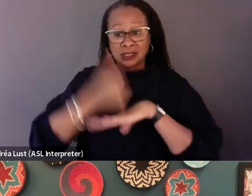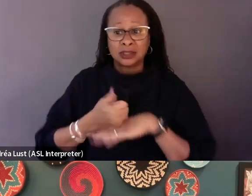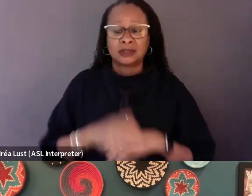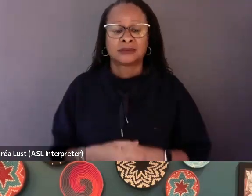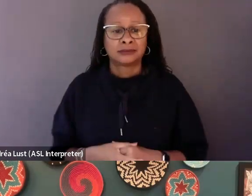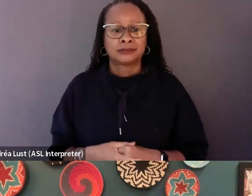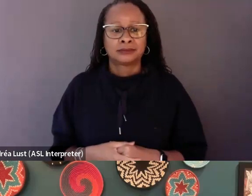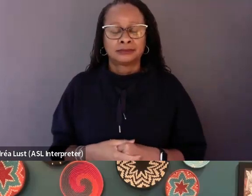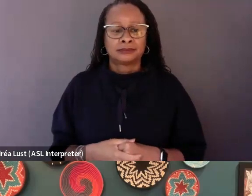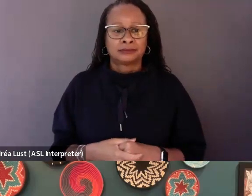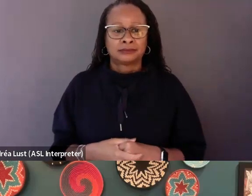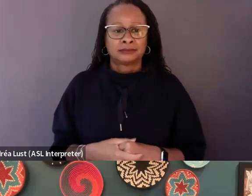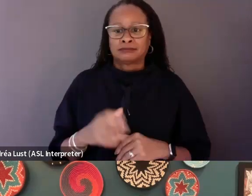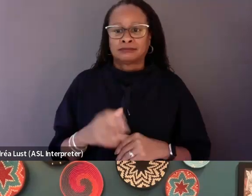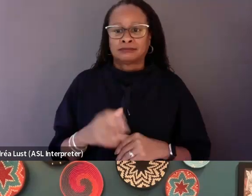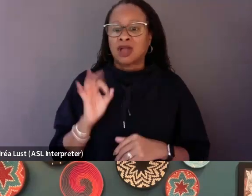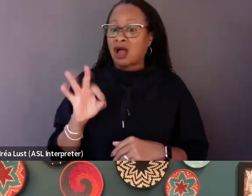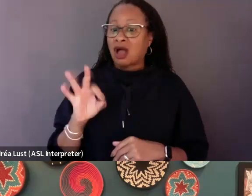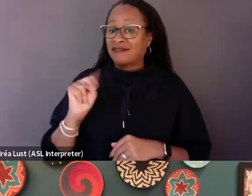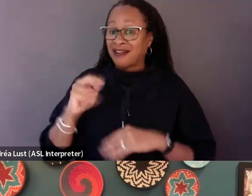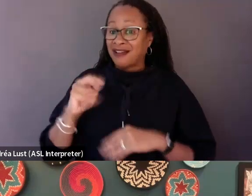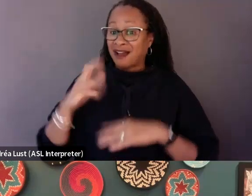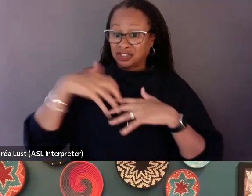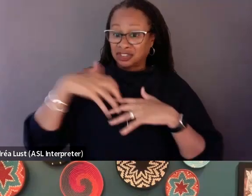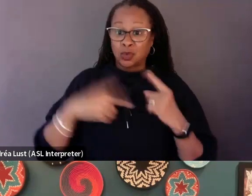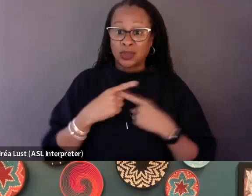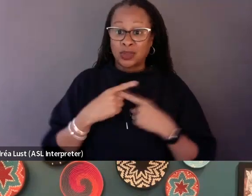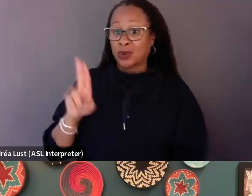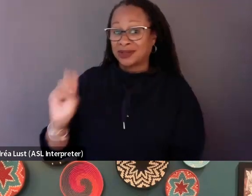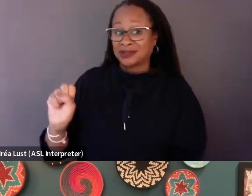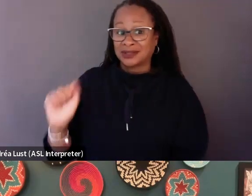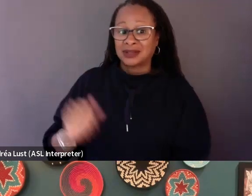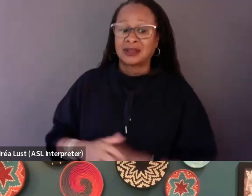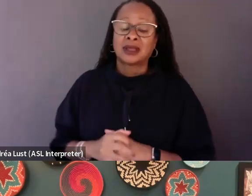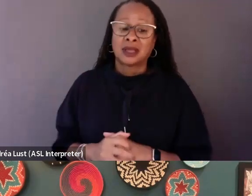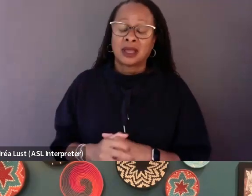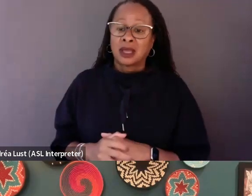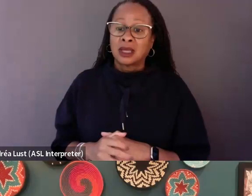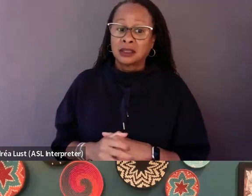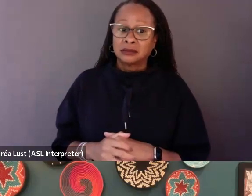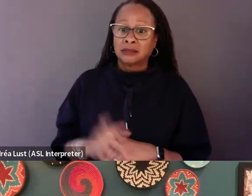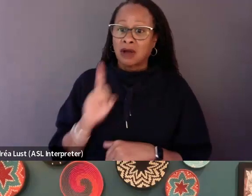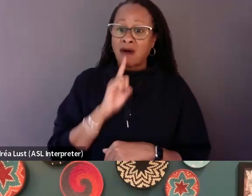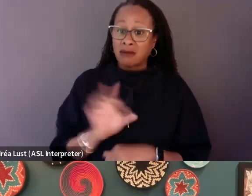of non-indigenous people in the United States where, you know, they are pursuing so many of the goals